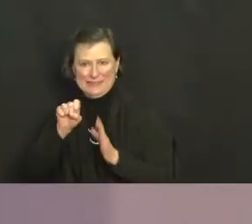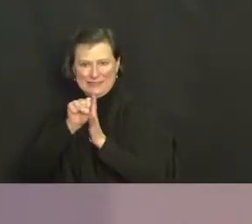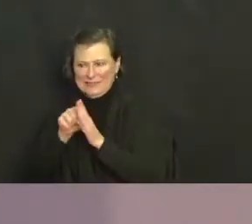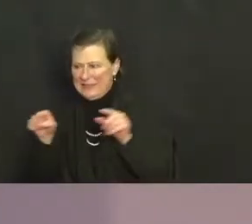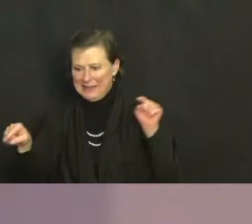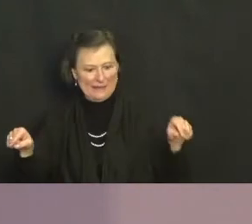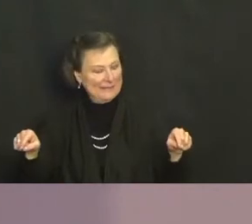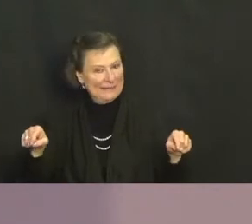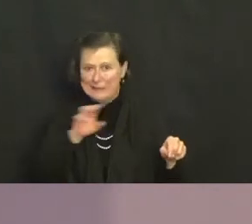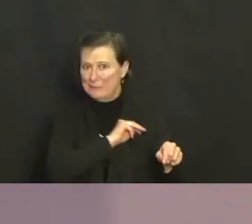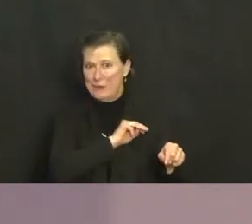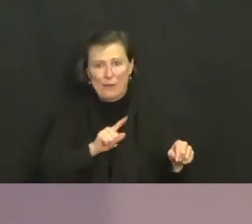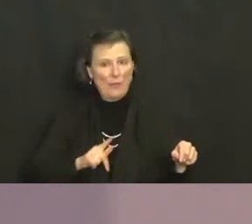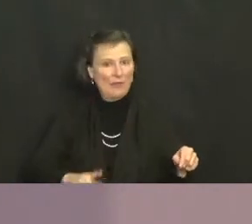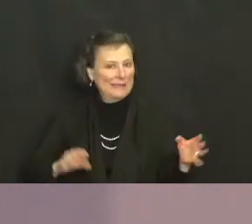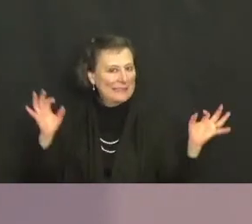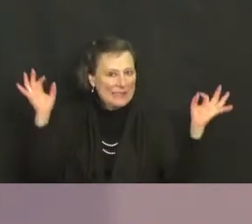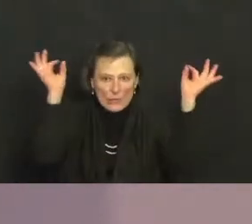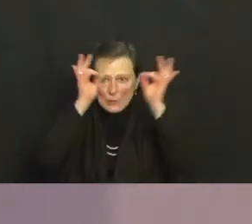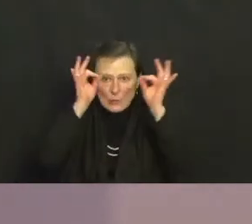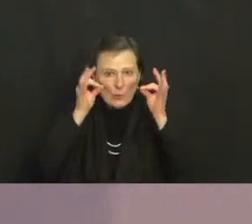He didn't know. He did not know.